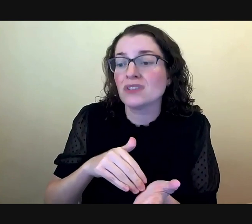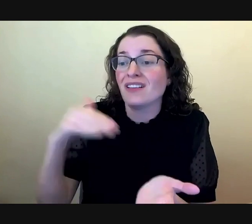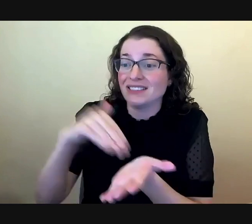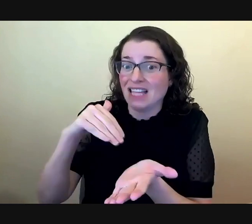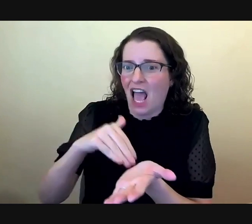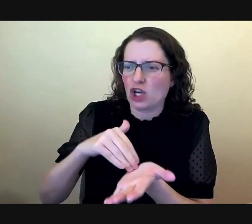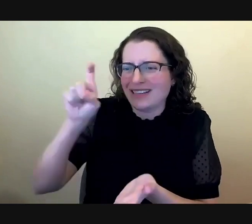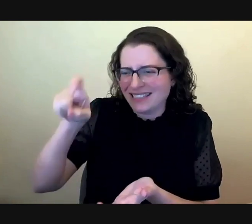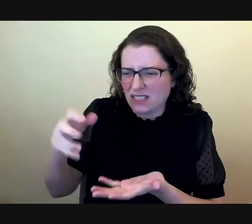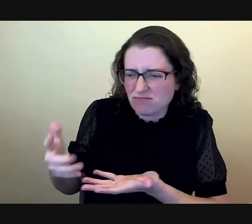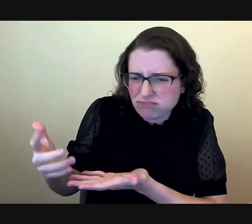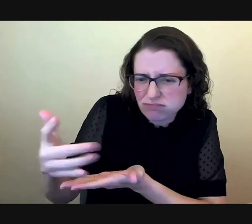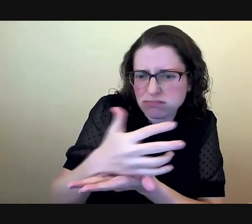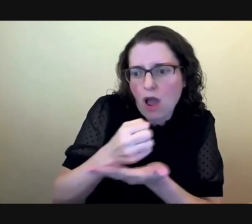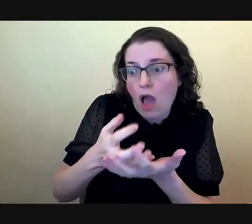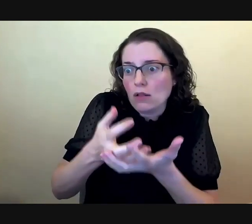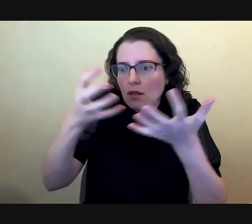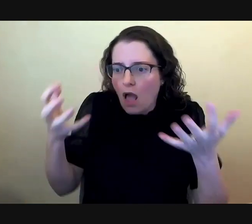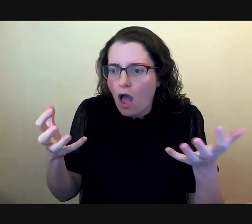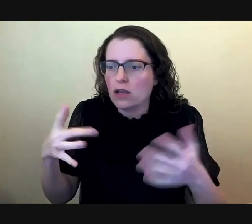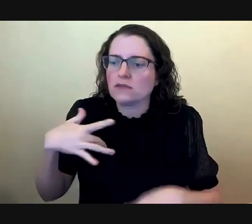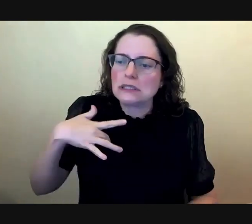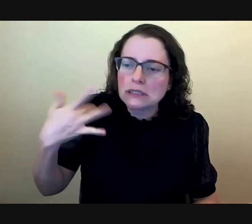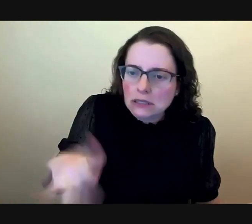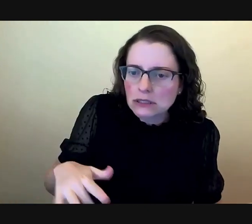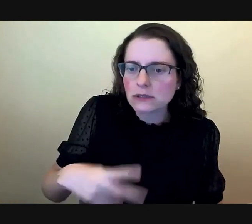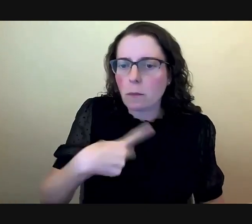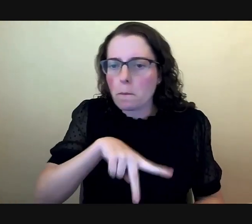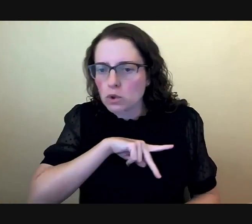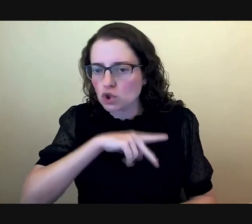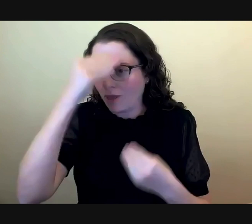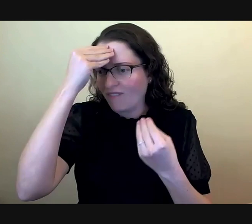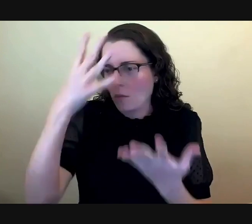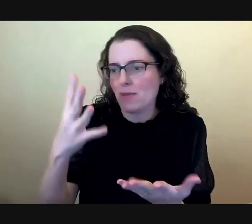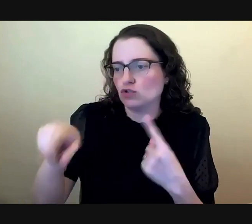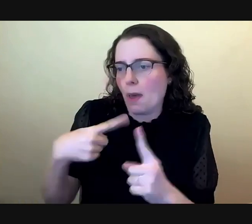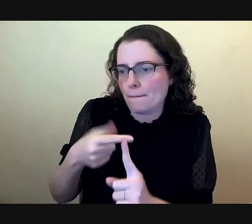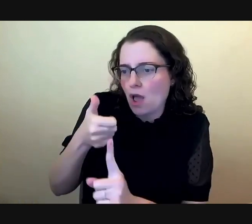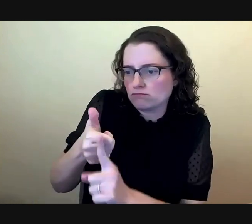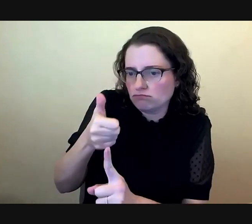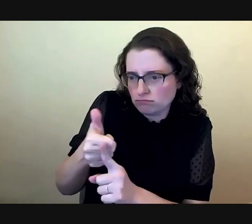So when anyone visits a doctor's office, the doctor needs to take an intake form. They're collecting a lot of private and personal